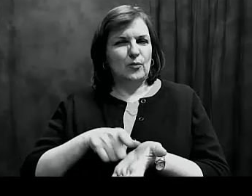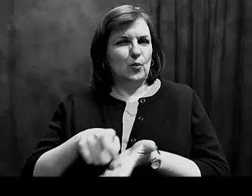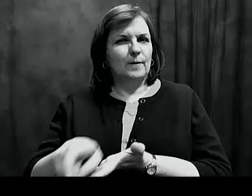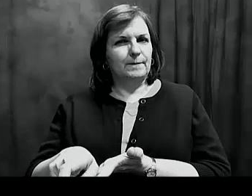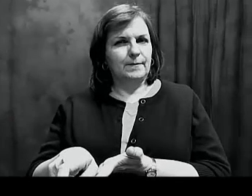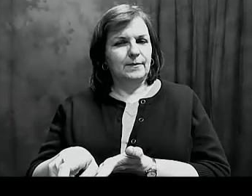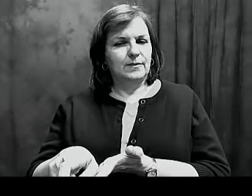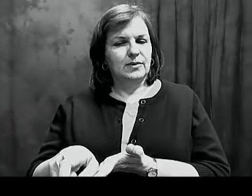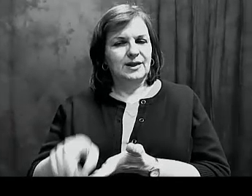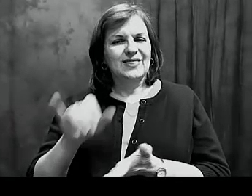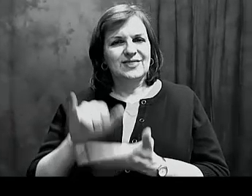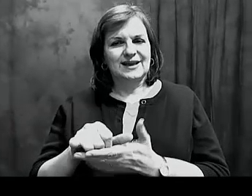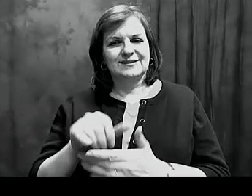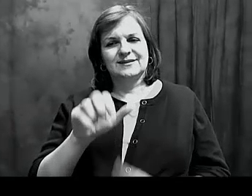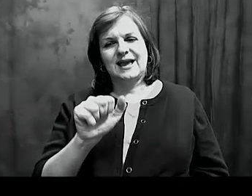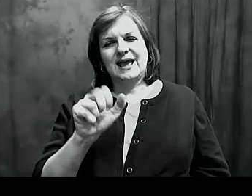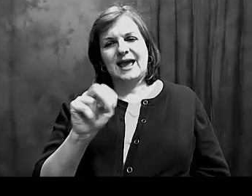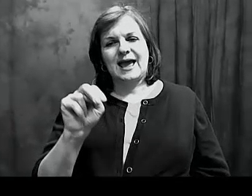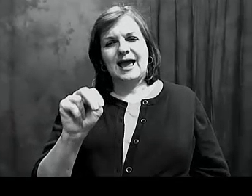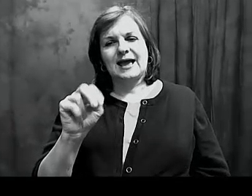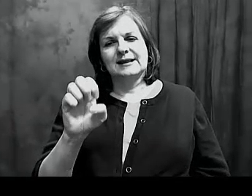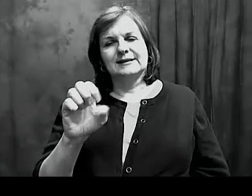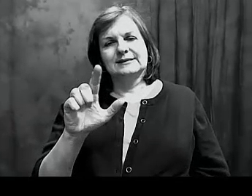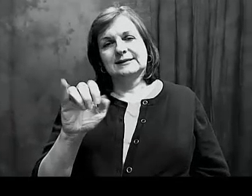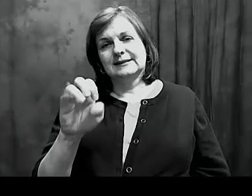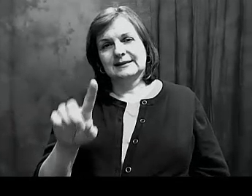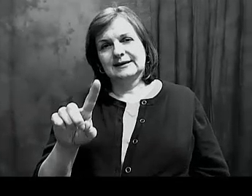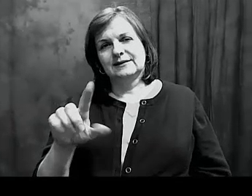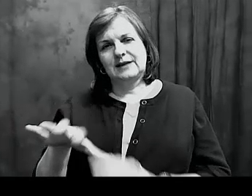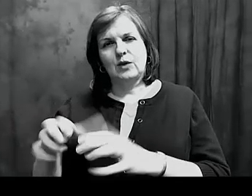which falls into our annelid category